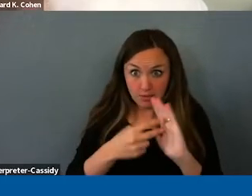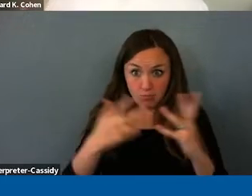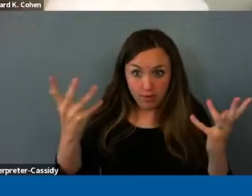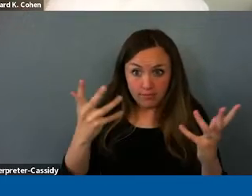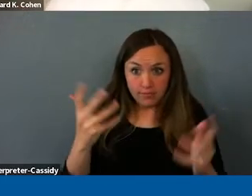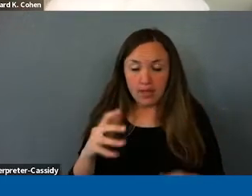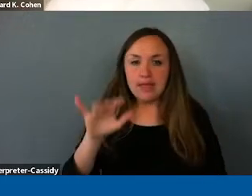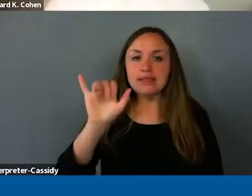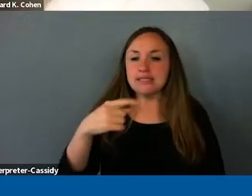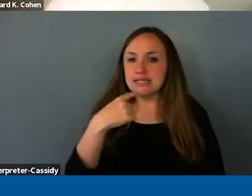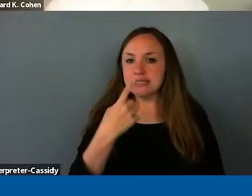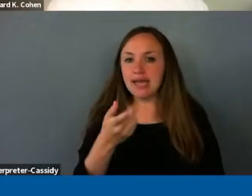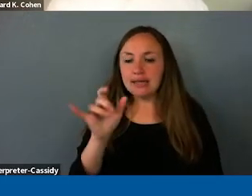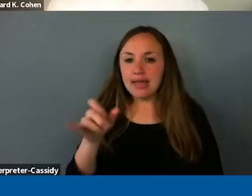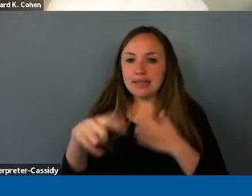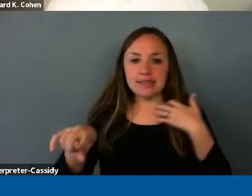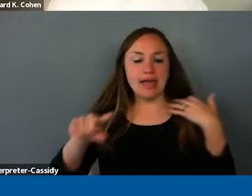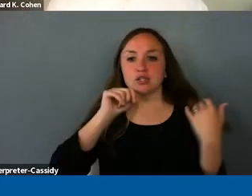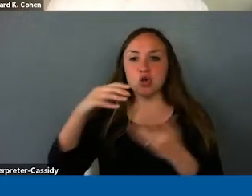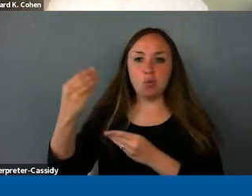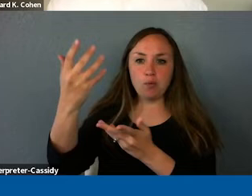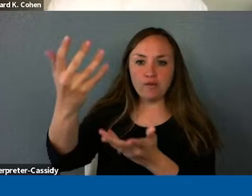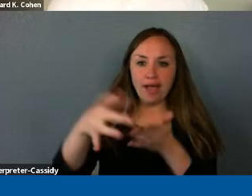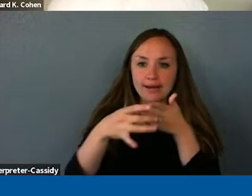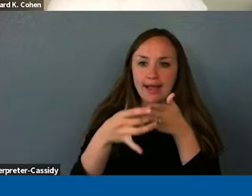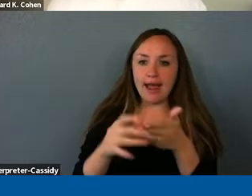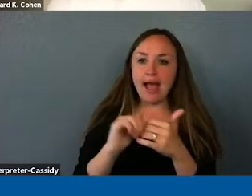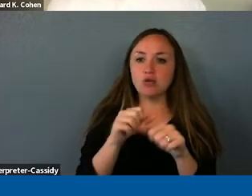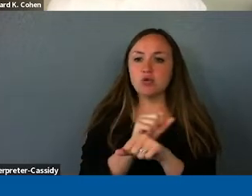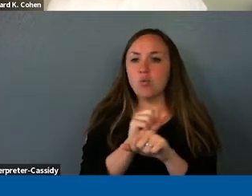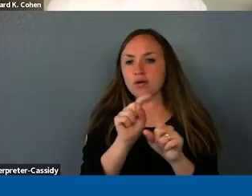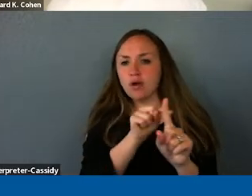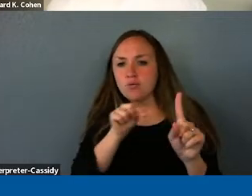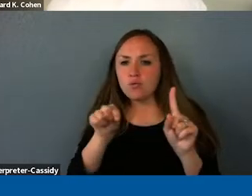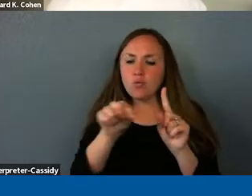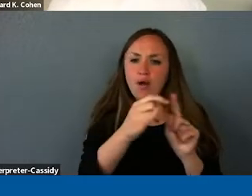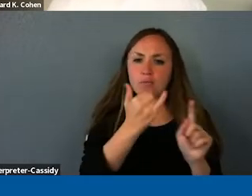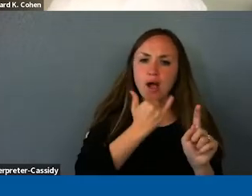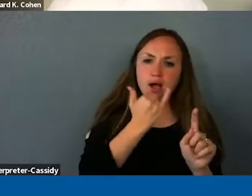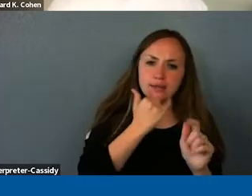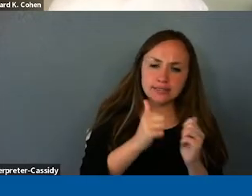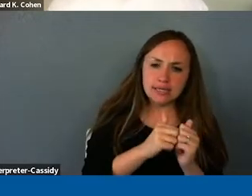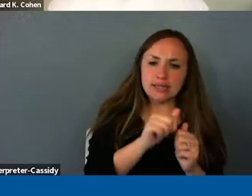What this is saying is that they don't provide any guidance as to how to work around bugs in browsers or assistive technology.